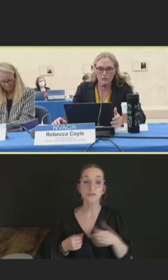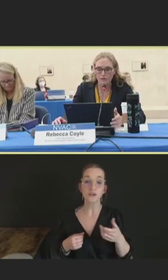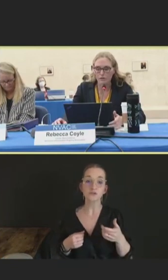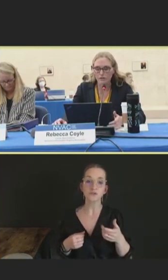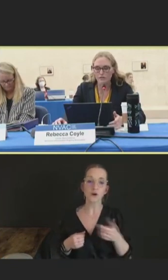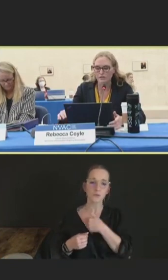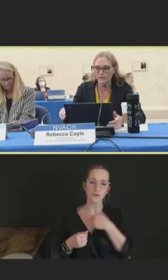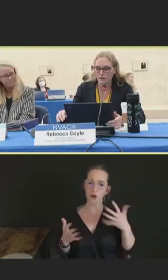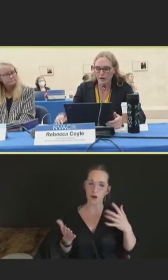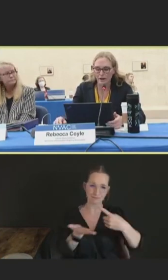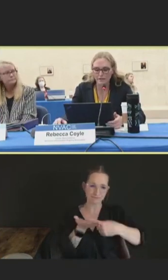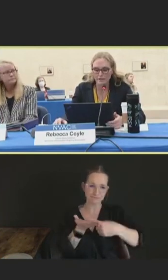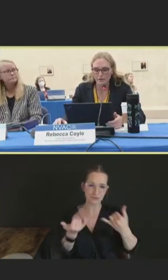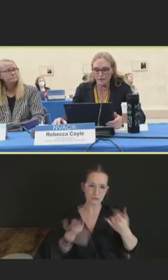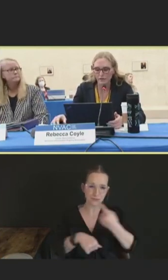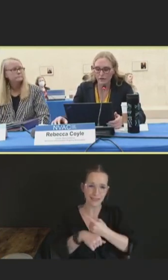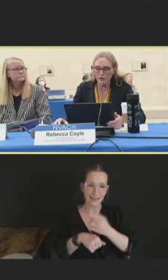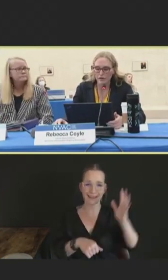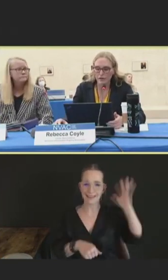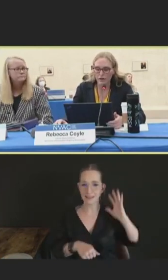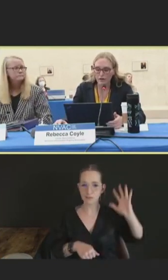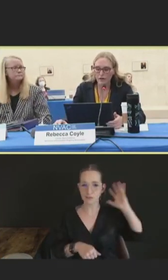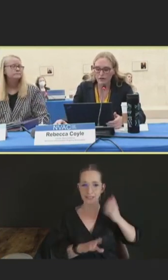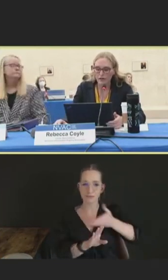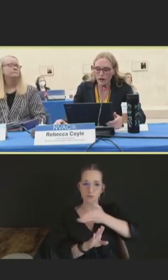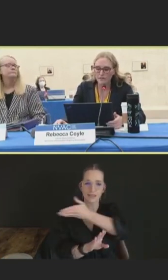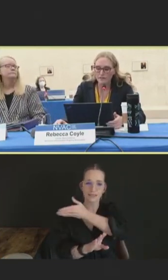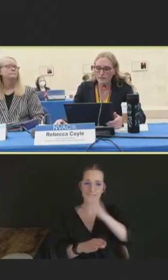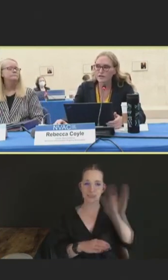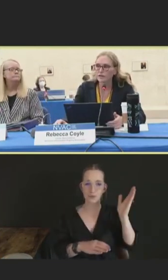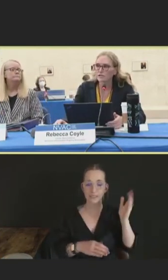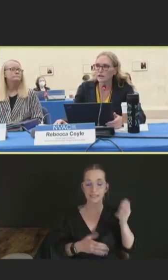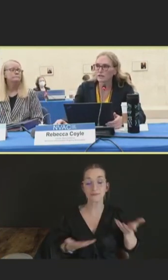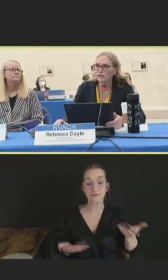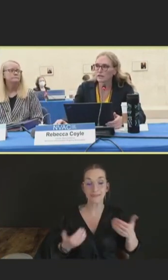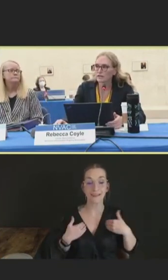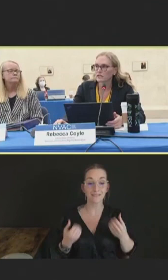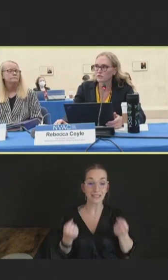to the questions that were asked, you know, there are a lot of challenges out there that exist with